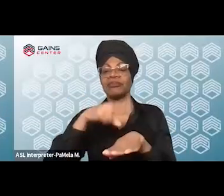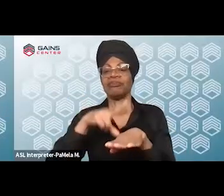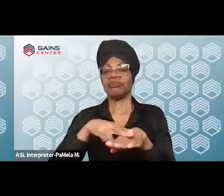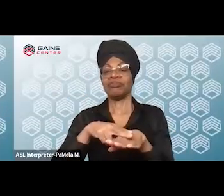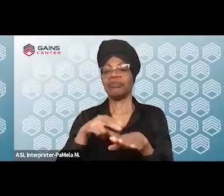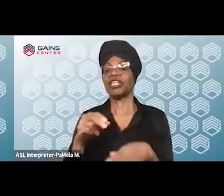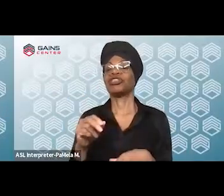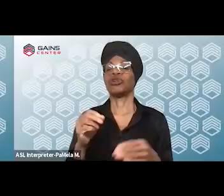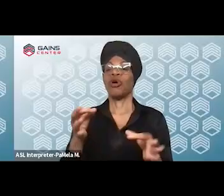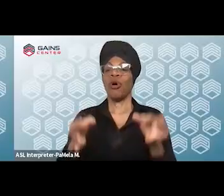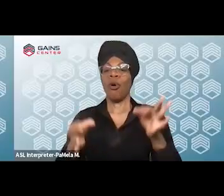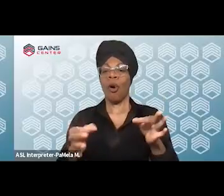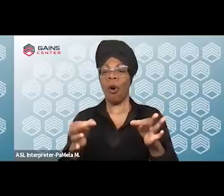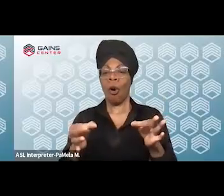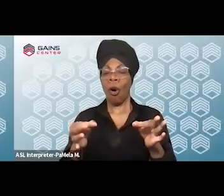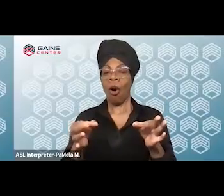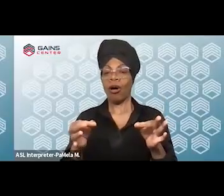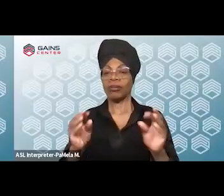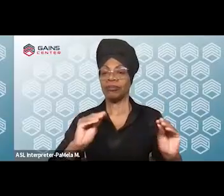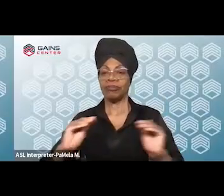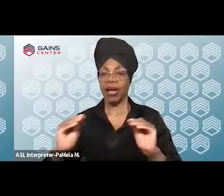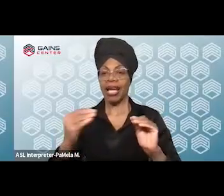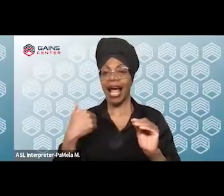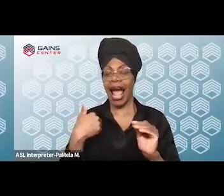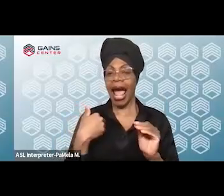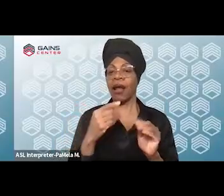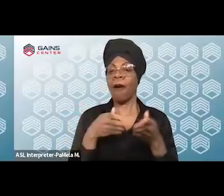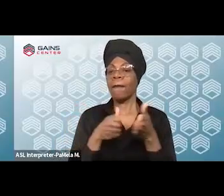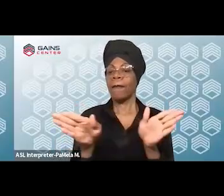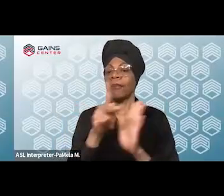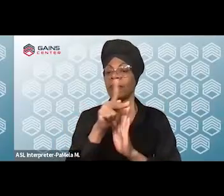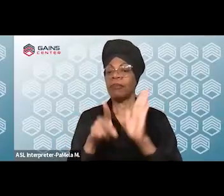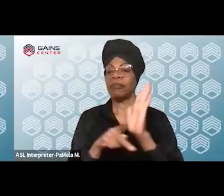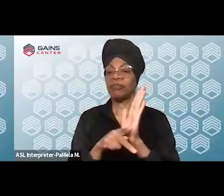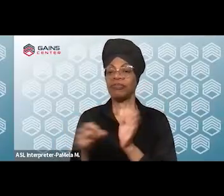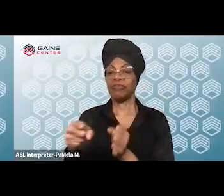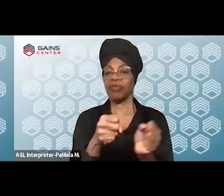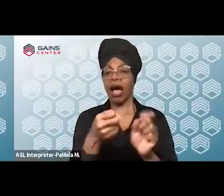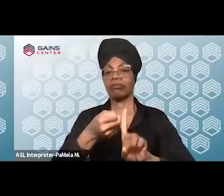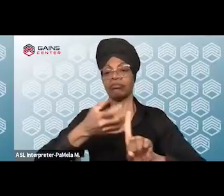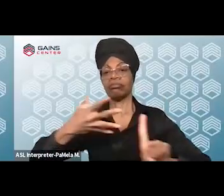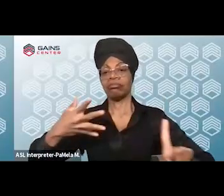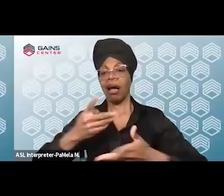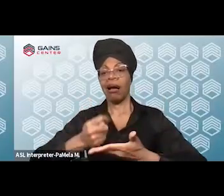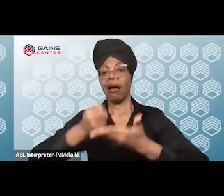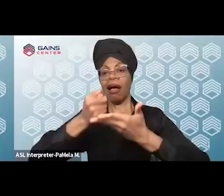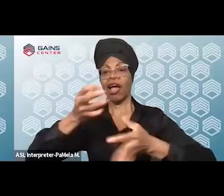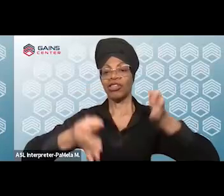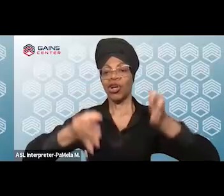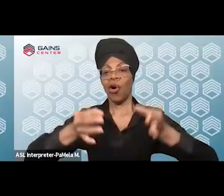he helped spearhead a comprehensive public policy strategy that expanded treatment courts in the United States